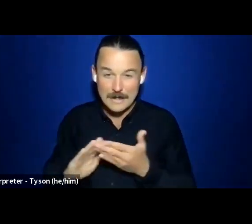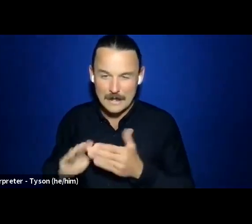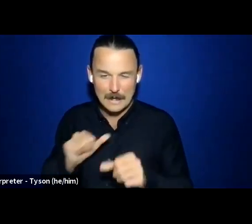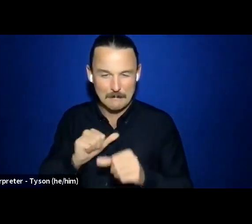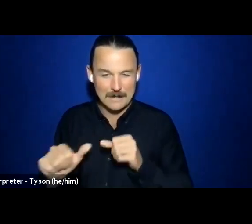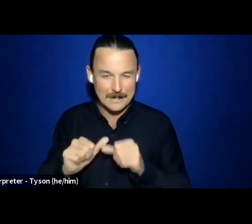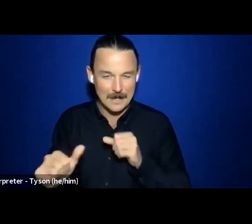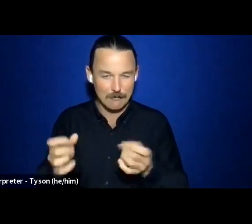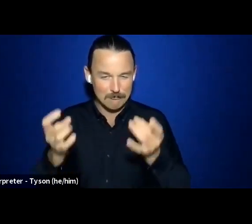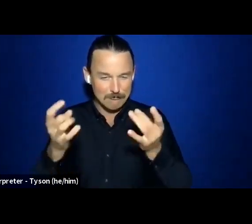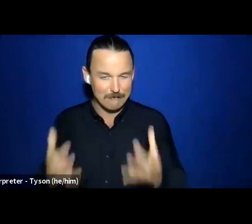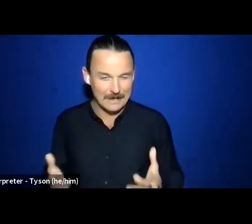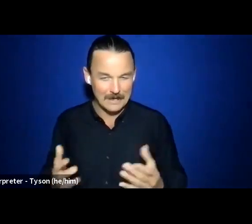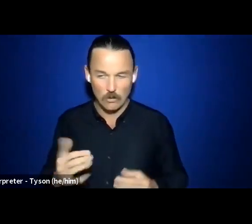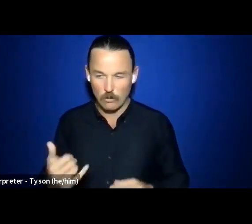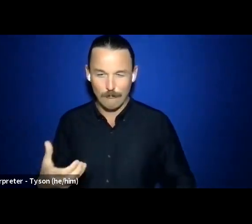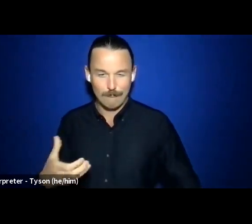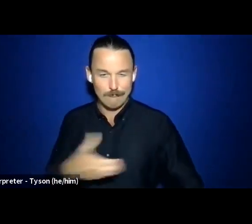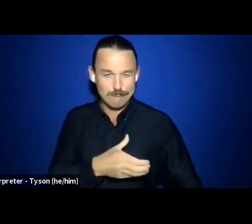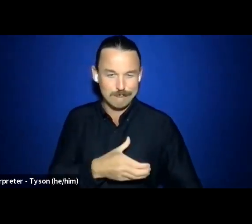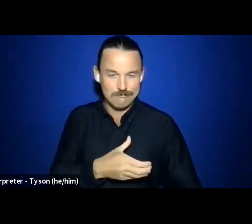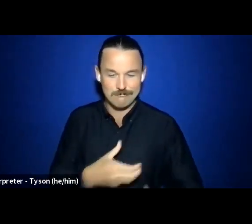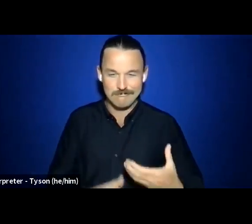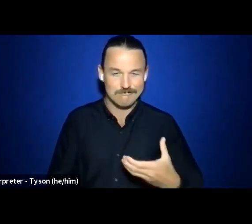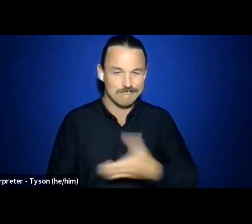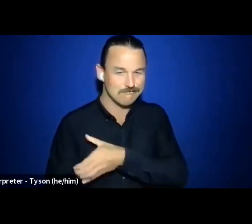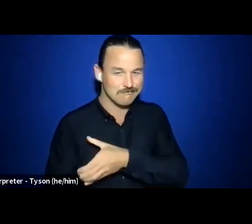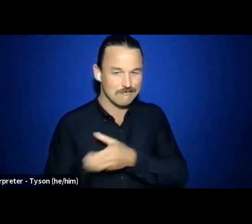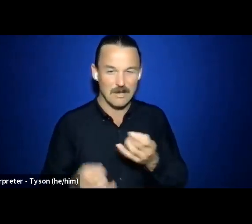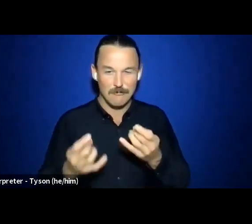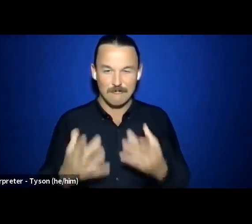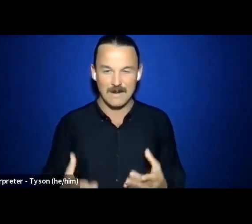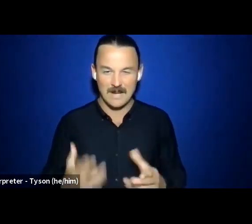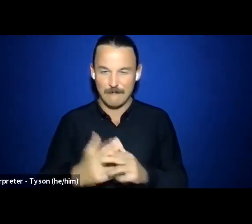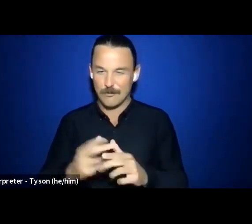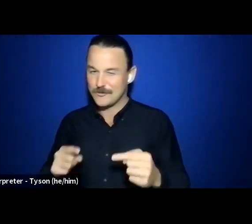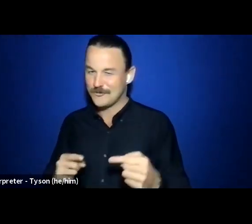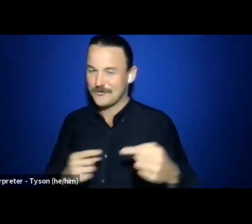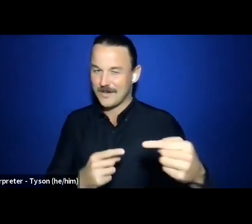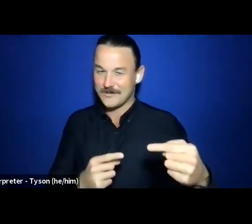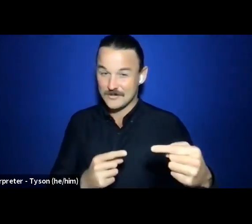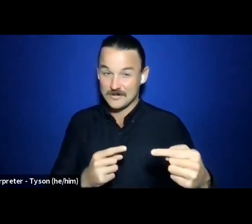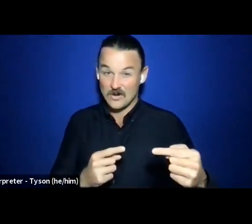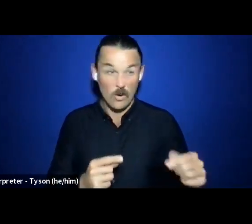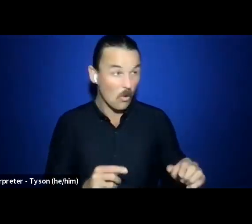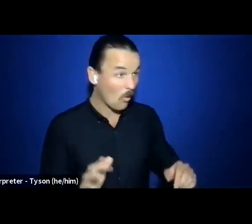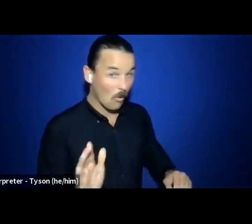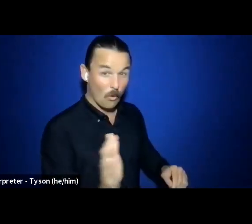prepared. d and equipped for d and equipped for any challenge and and equipped for any challenge and battle before. it all